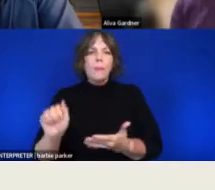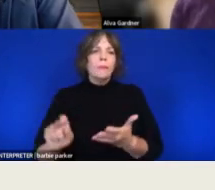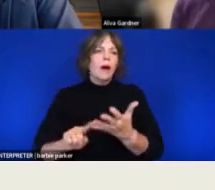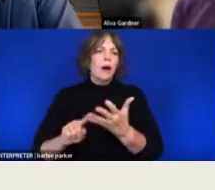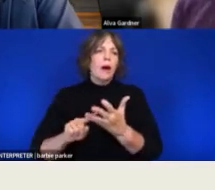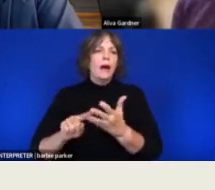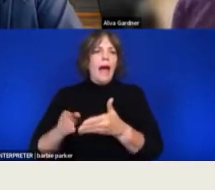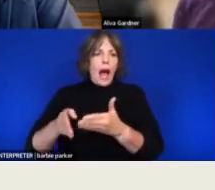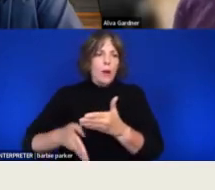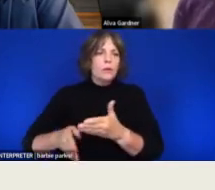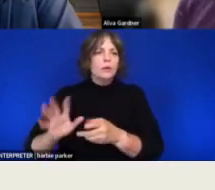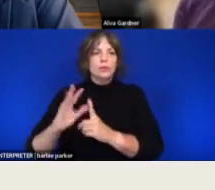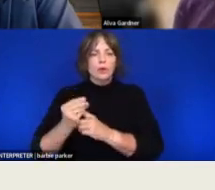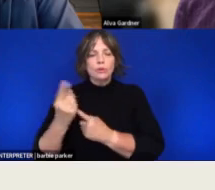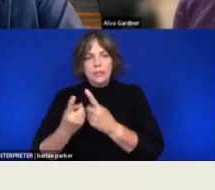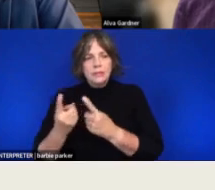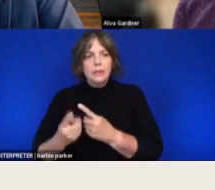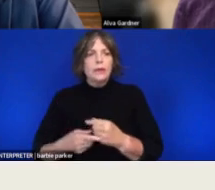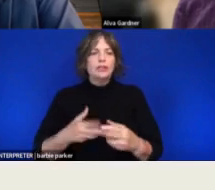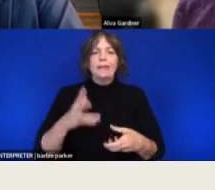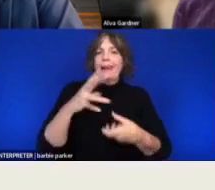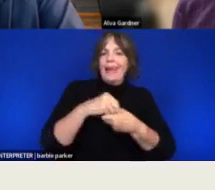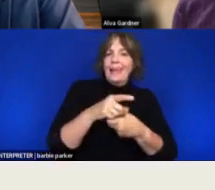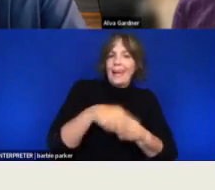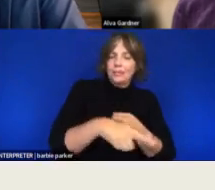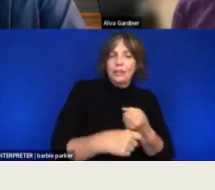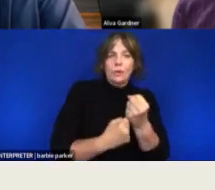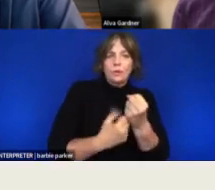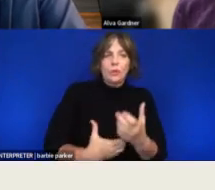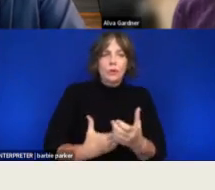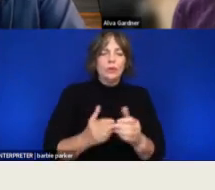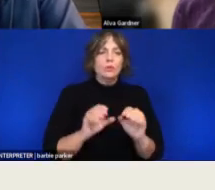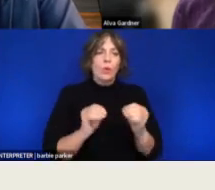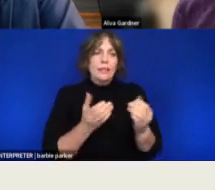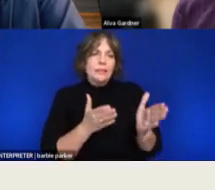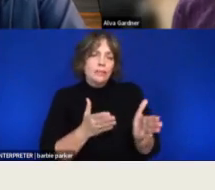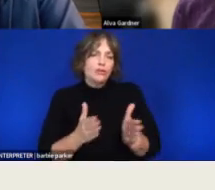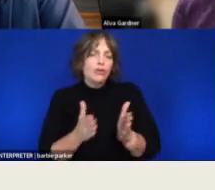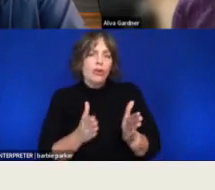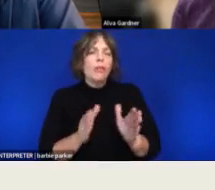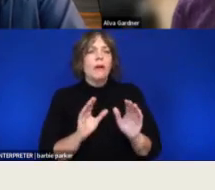alignment and quality management. And typically we only focus on one or two of